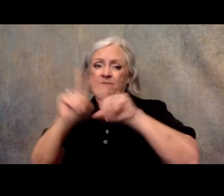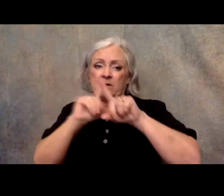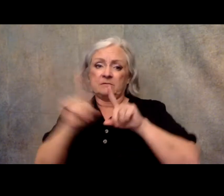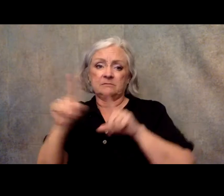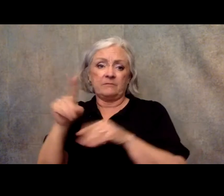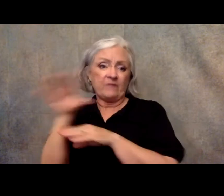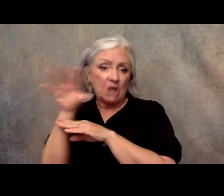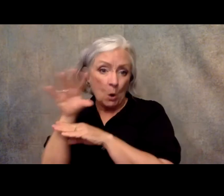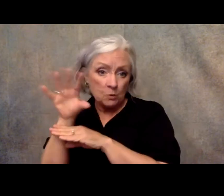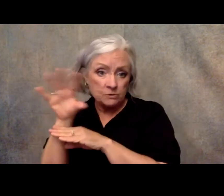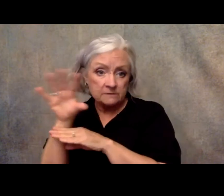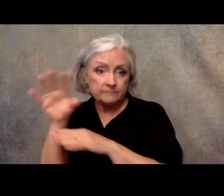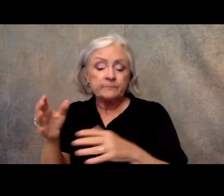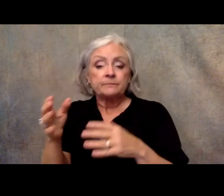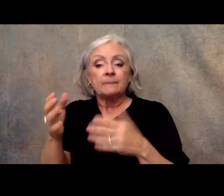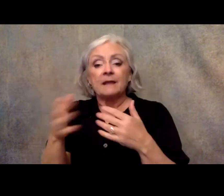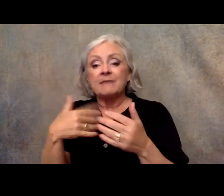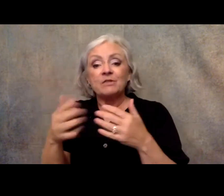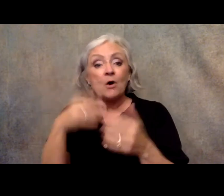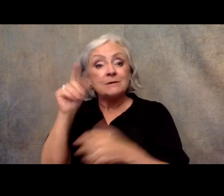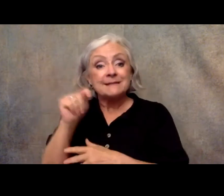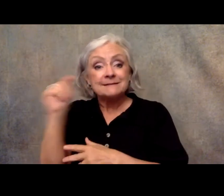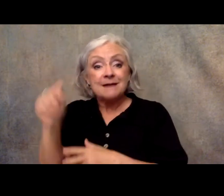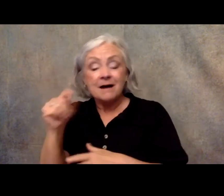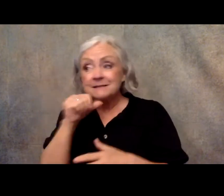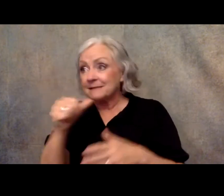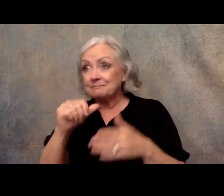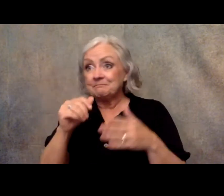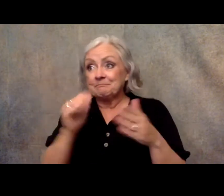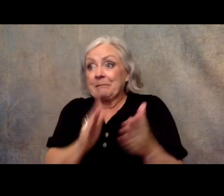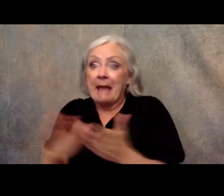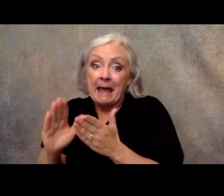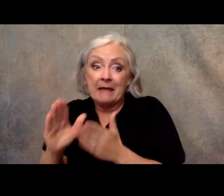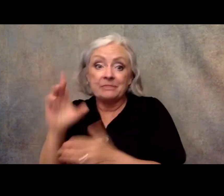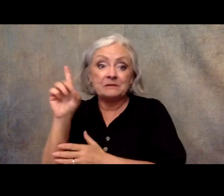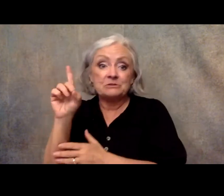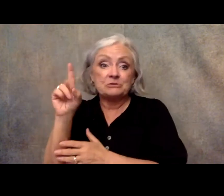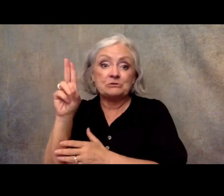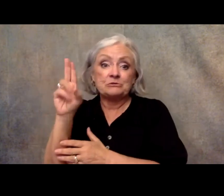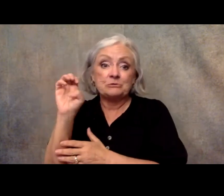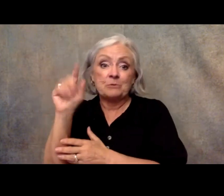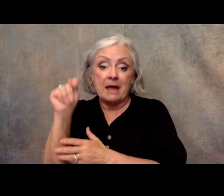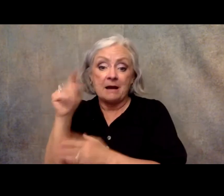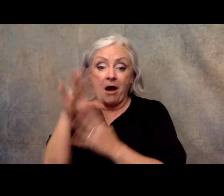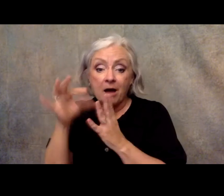So even though TikTok did not intend the duet captioning, the duet option on their videos